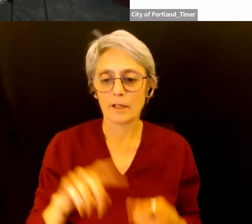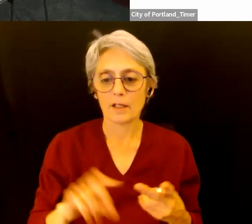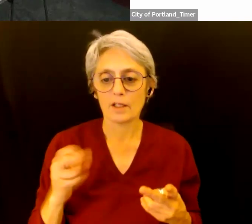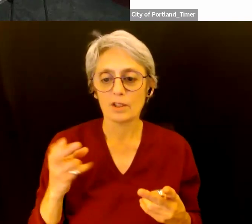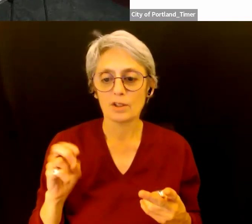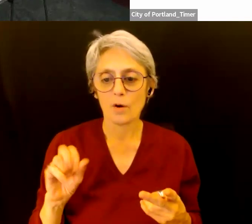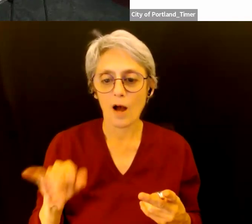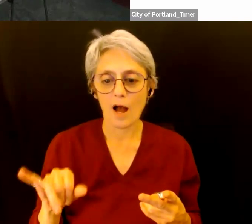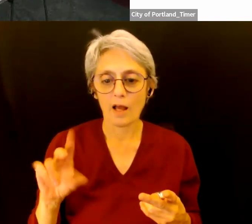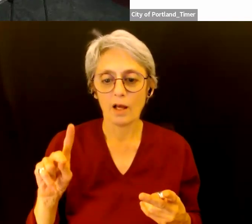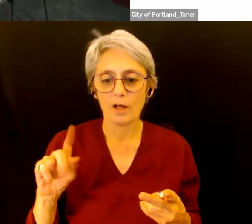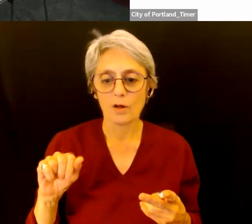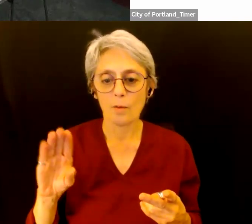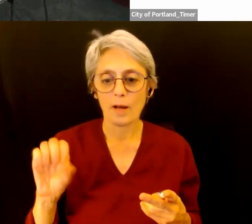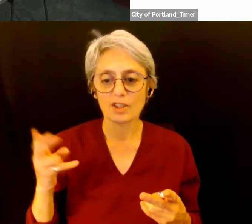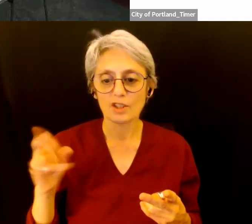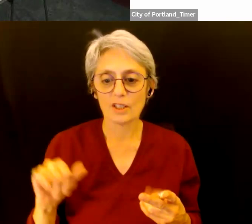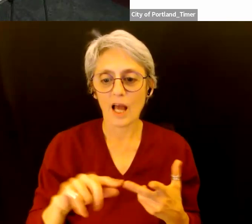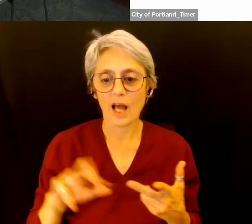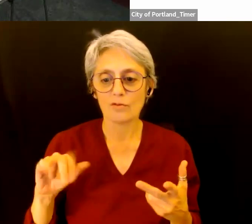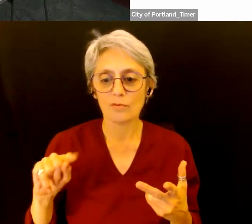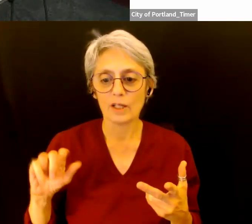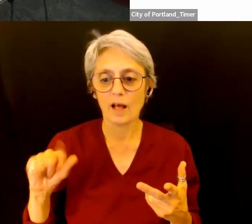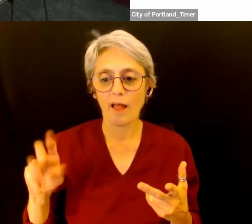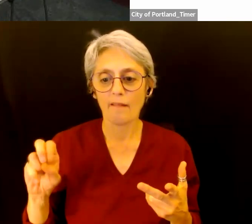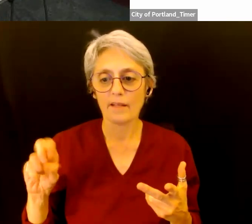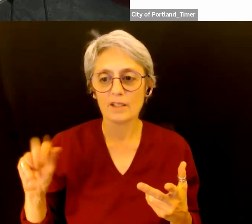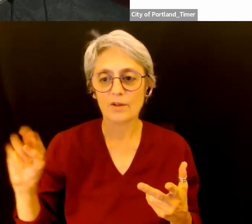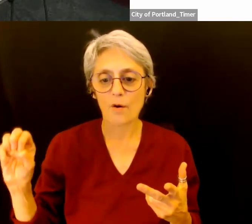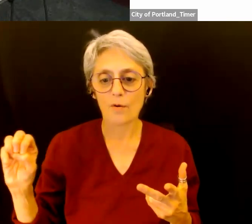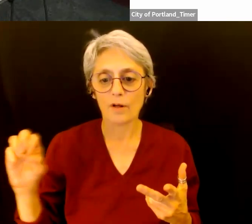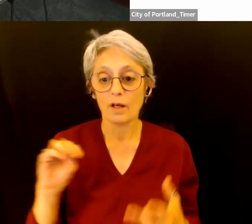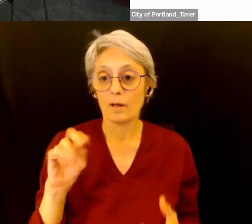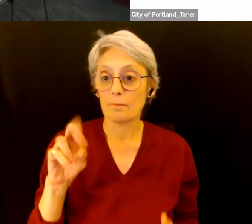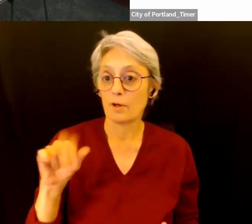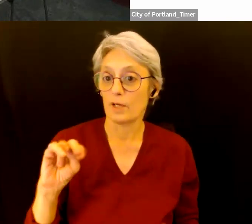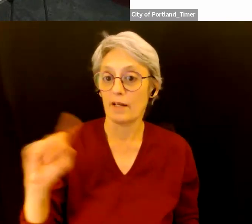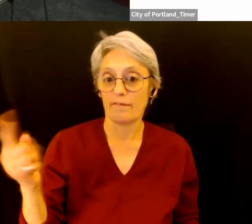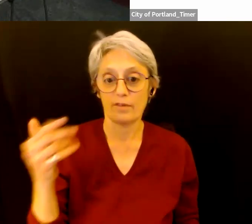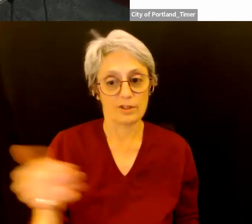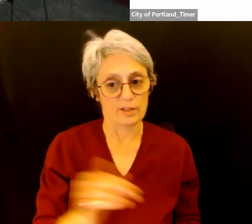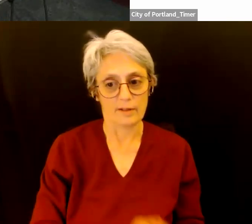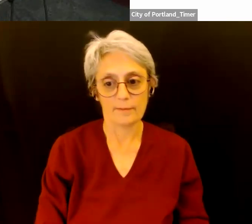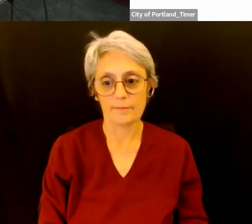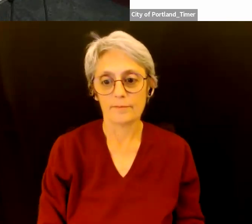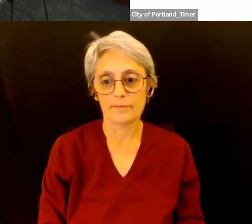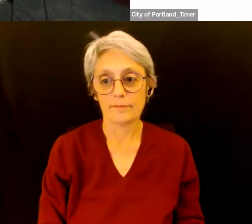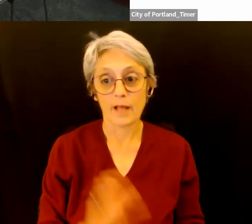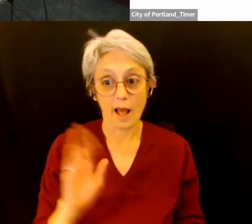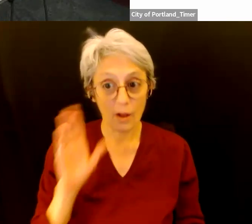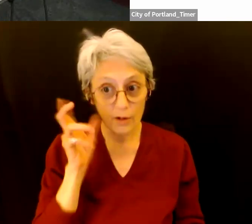Go ahead, Marina. Yes.